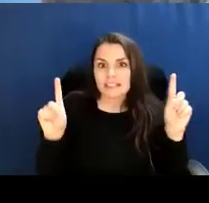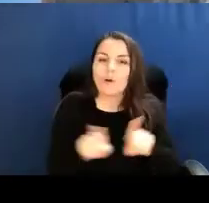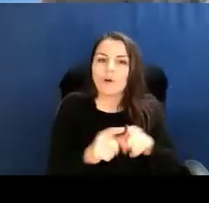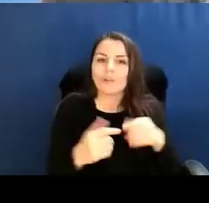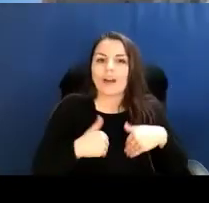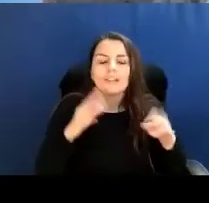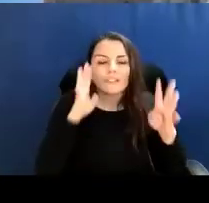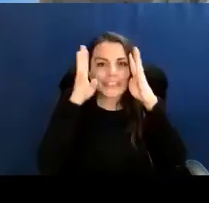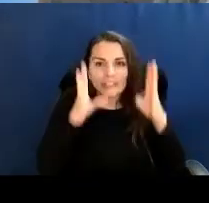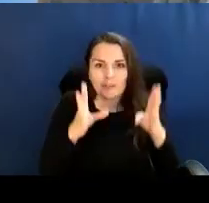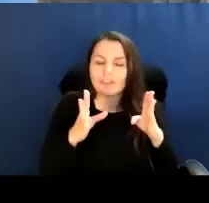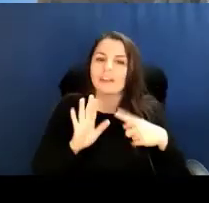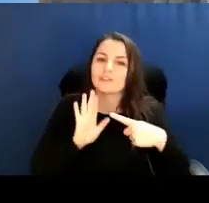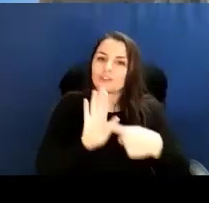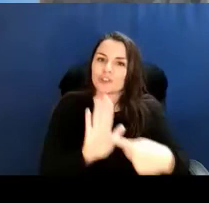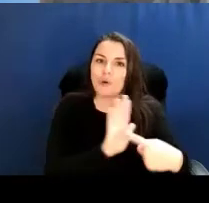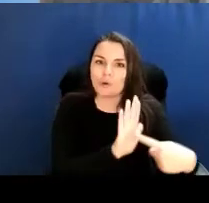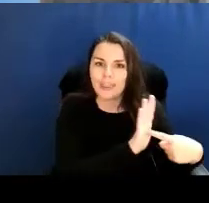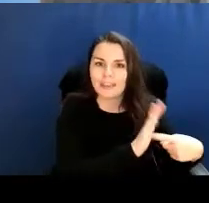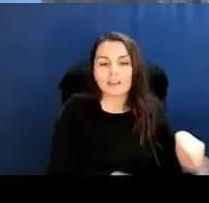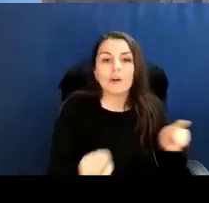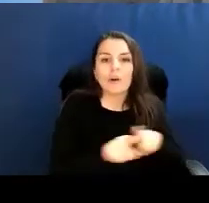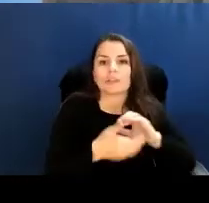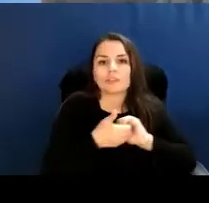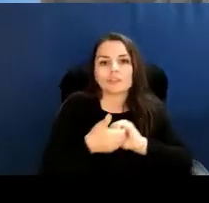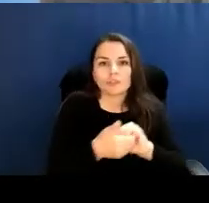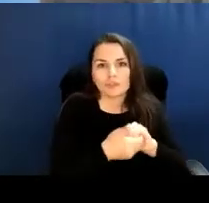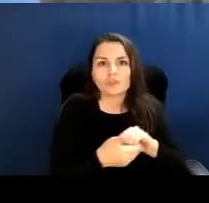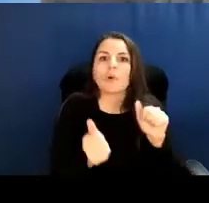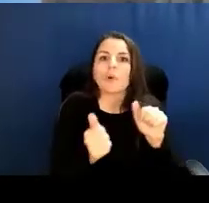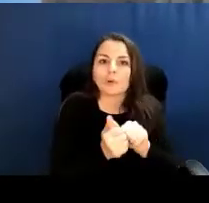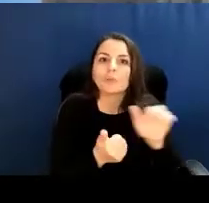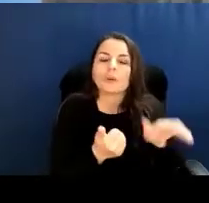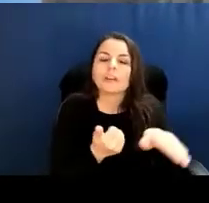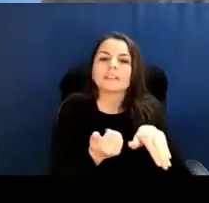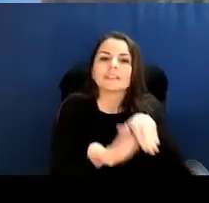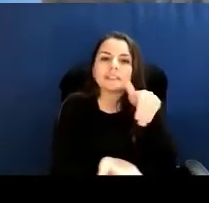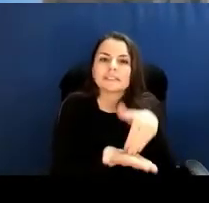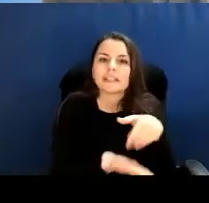We have a joint session with Association for University Technology Transfer Managers, AUTM,